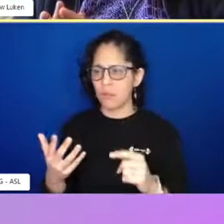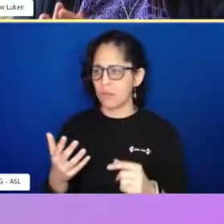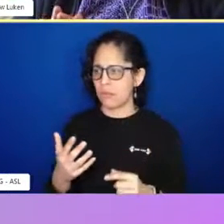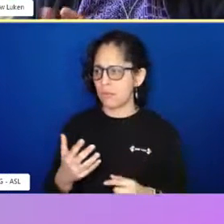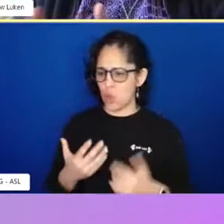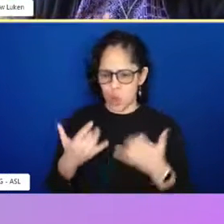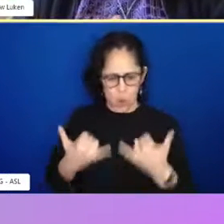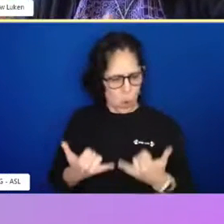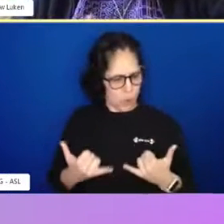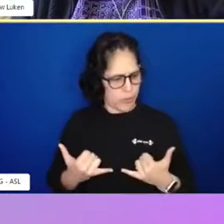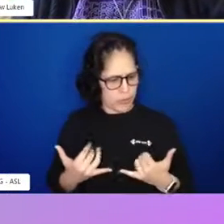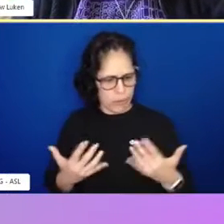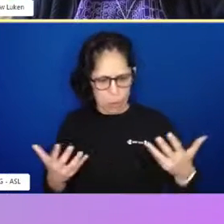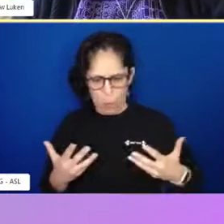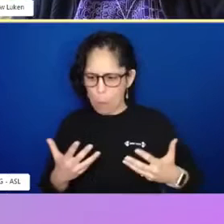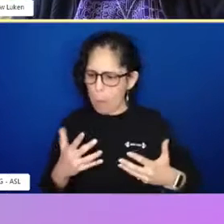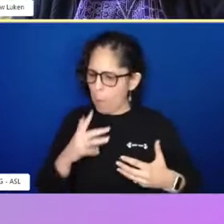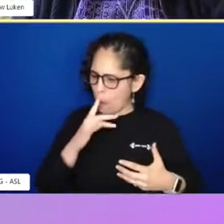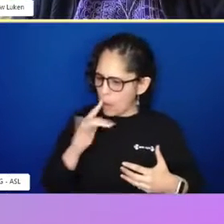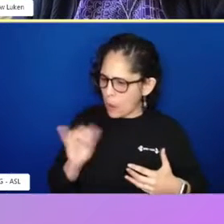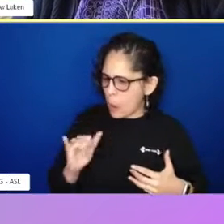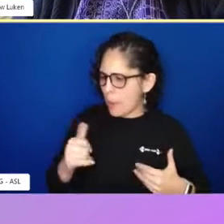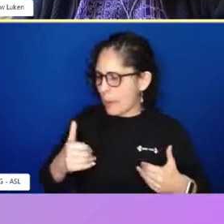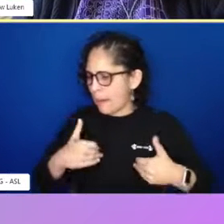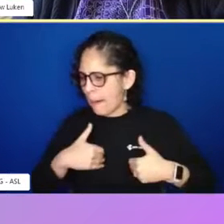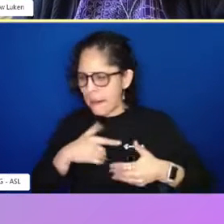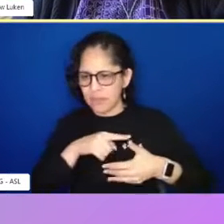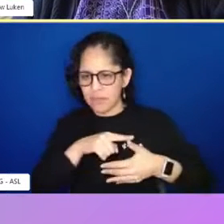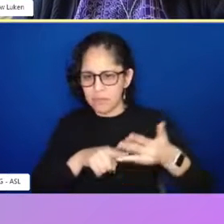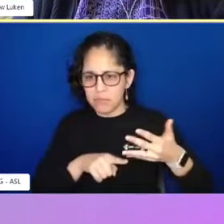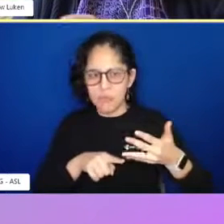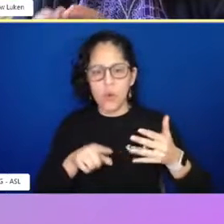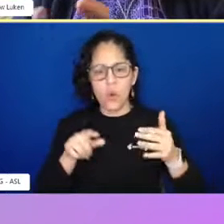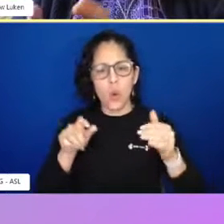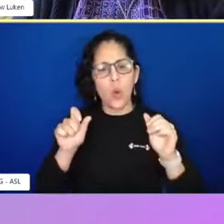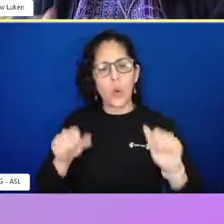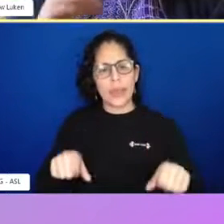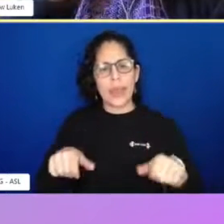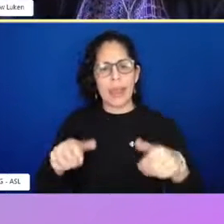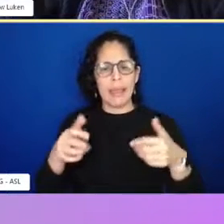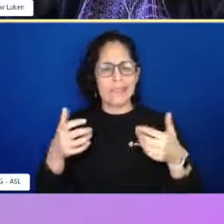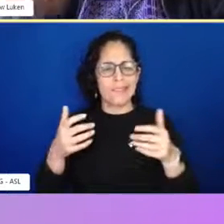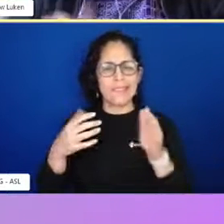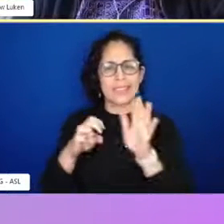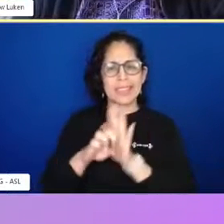horizons, where is your objective where are you trying to get to where is your